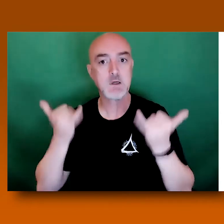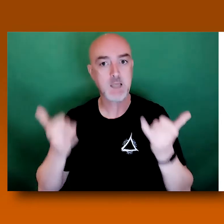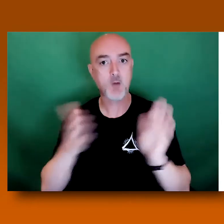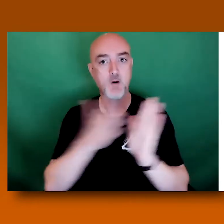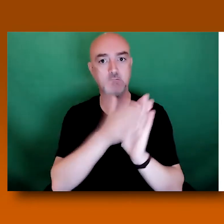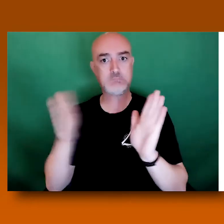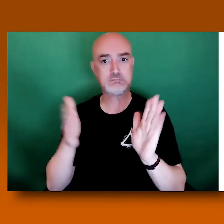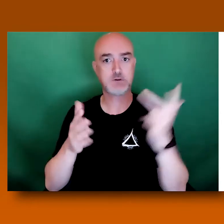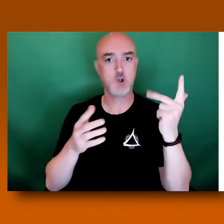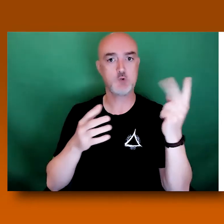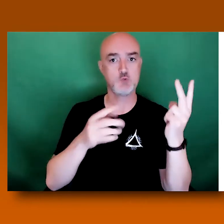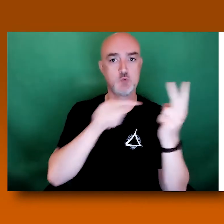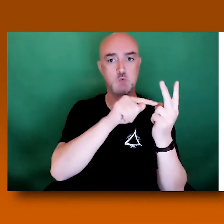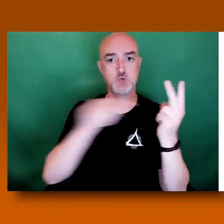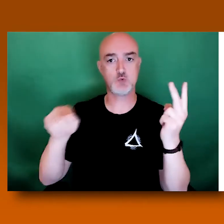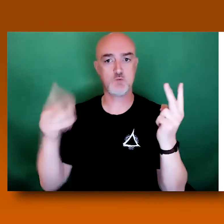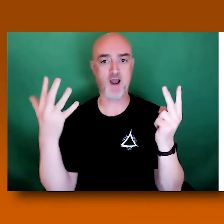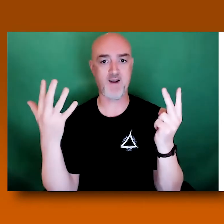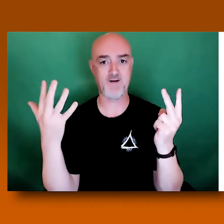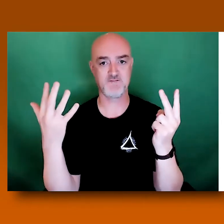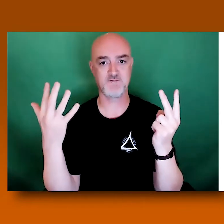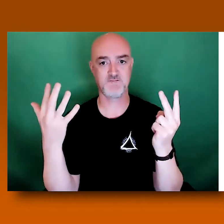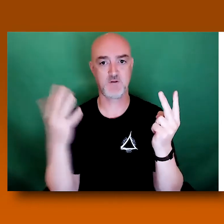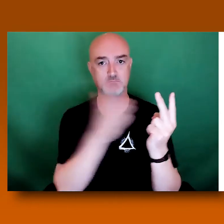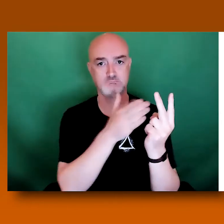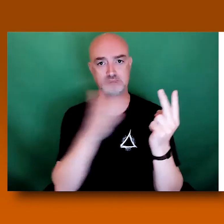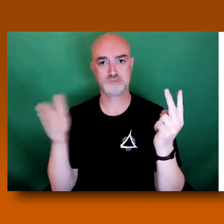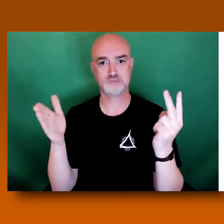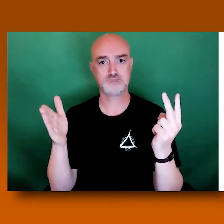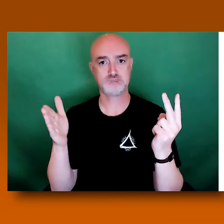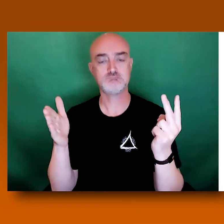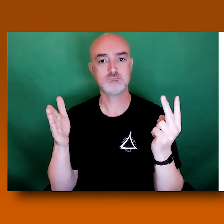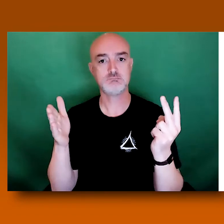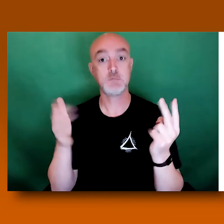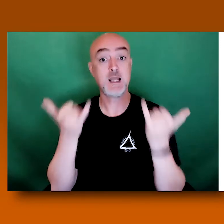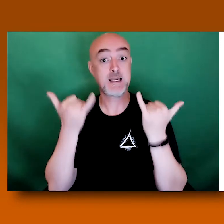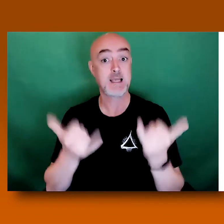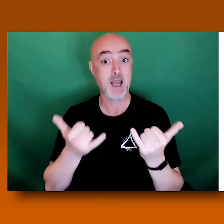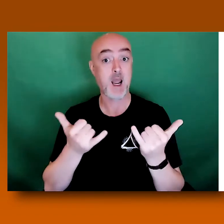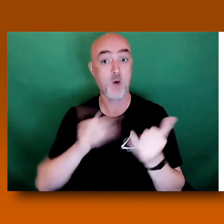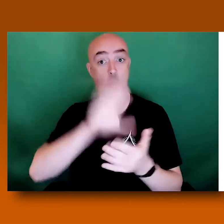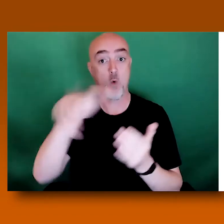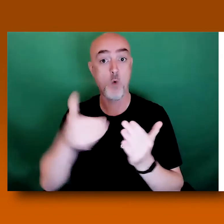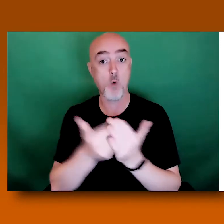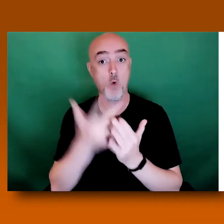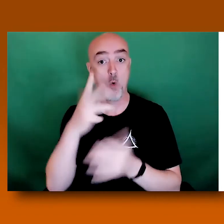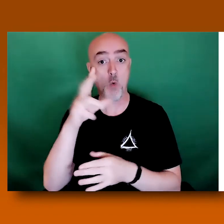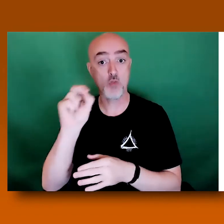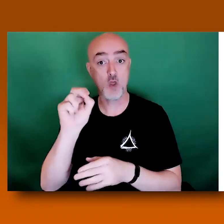let's say, rates it at a 5. So, we have 3 different scores within a range between two through 5,